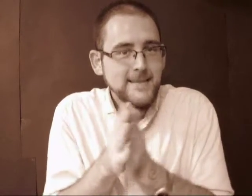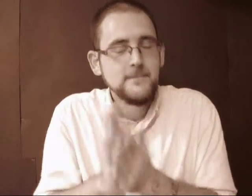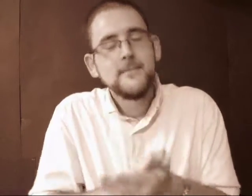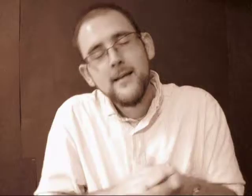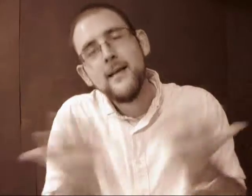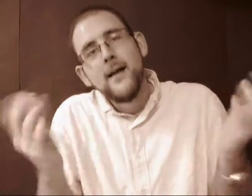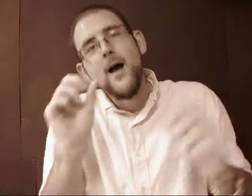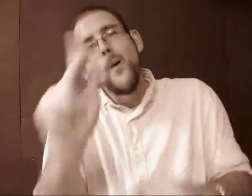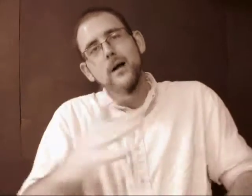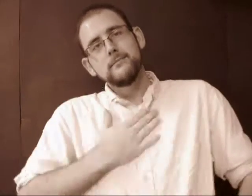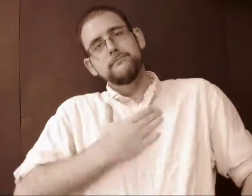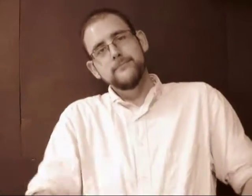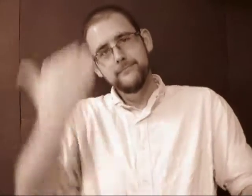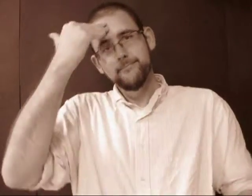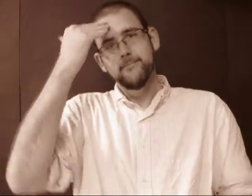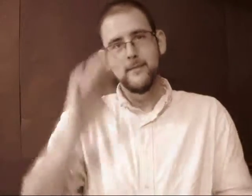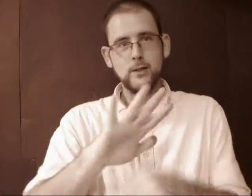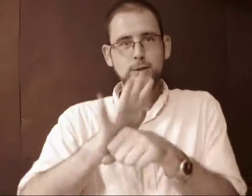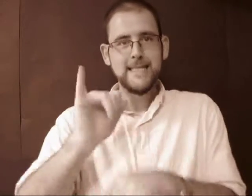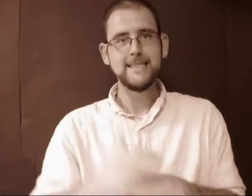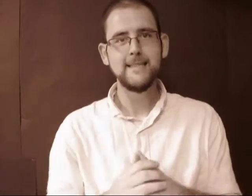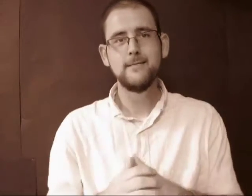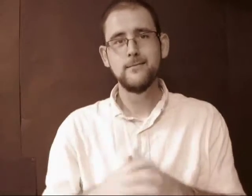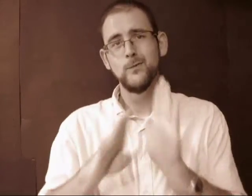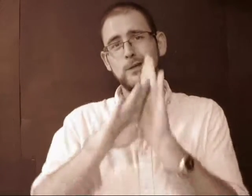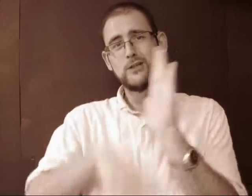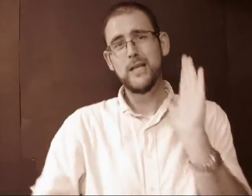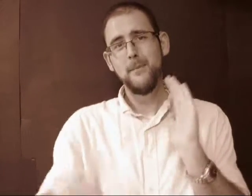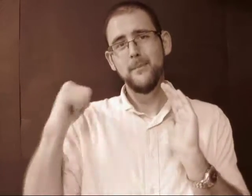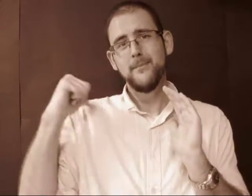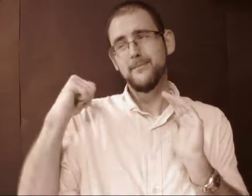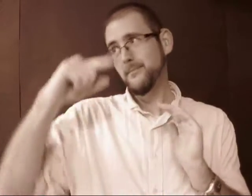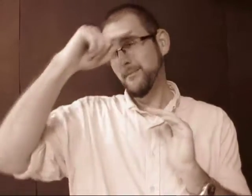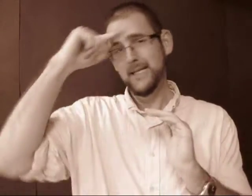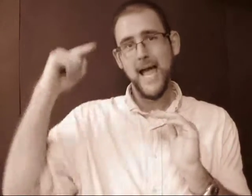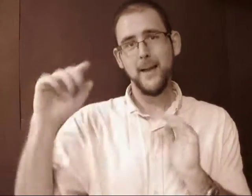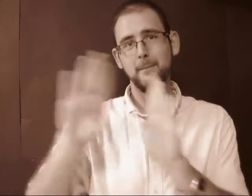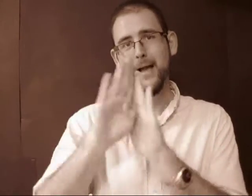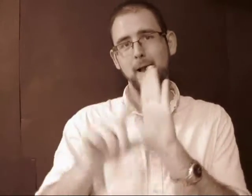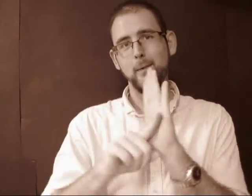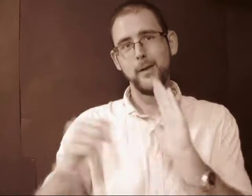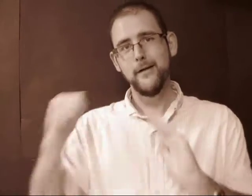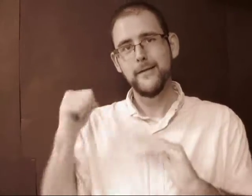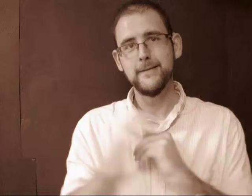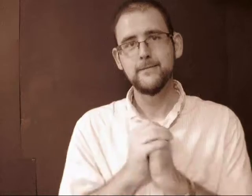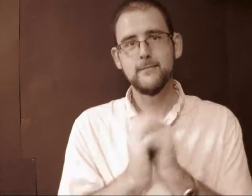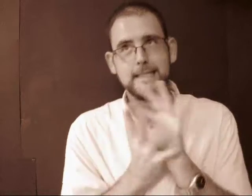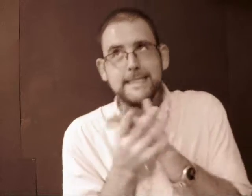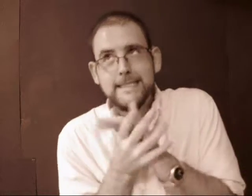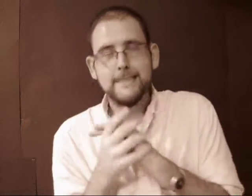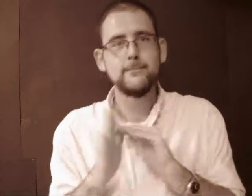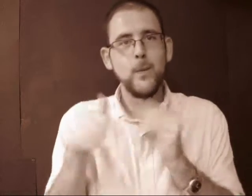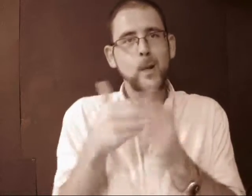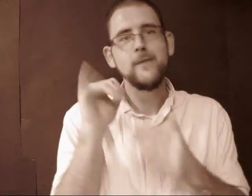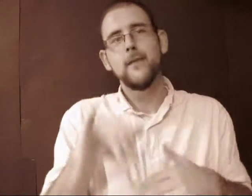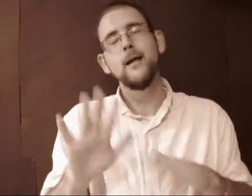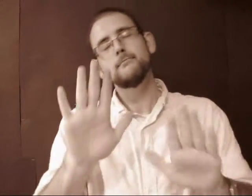Okay, I admit it, this is cheesy with the cheap black background and the hand rubbing and all that.